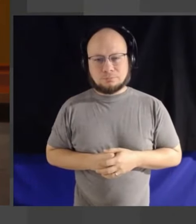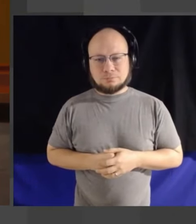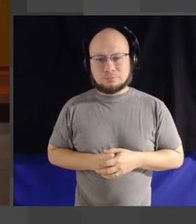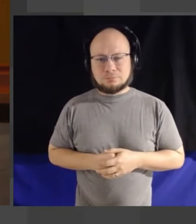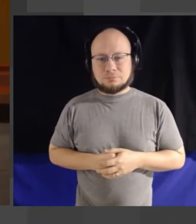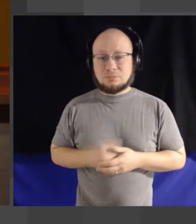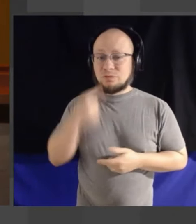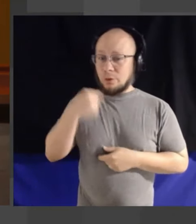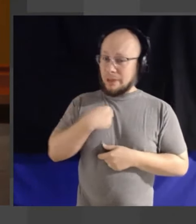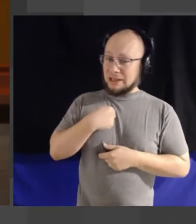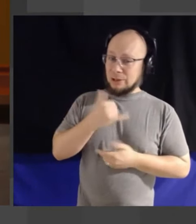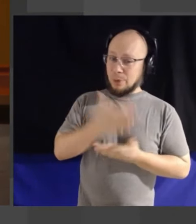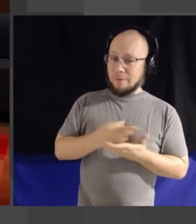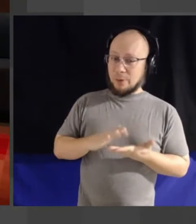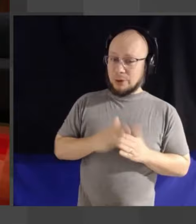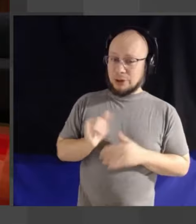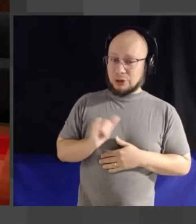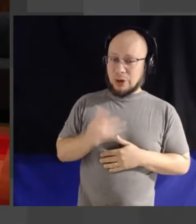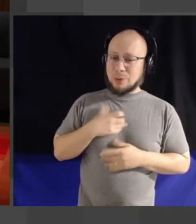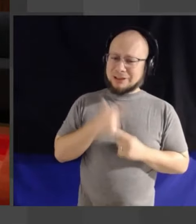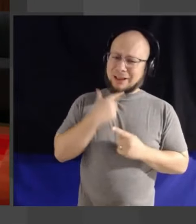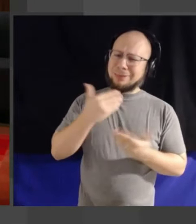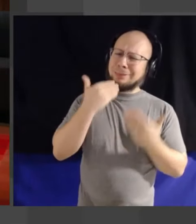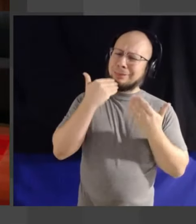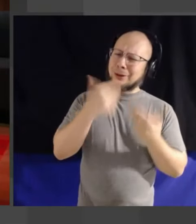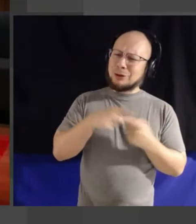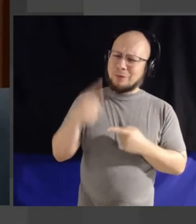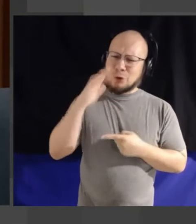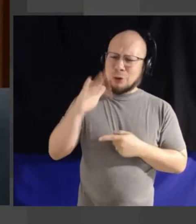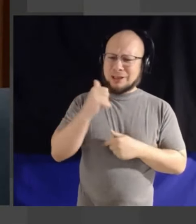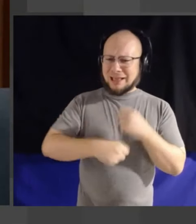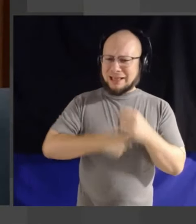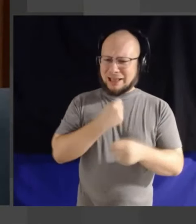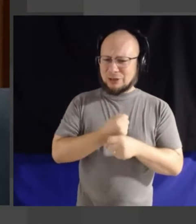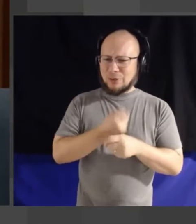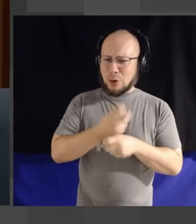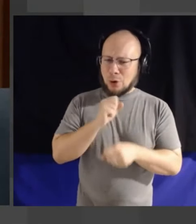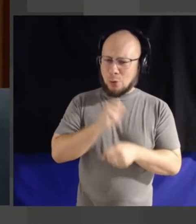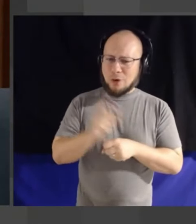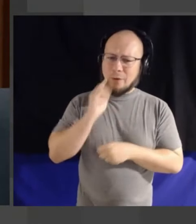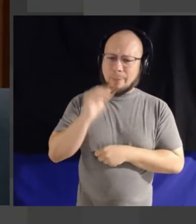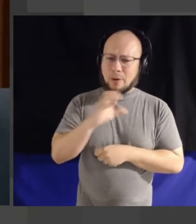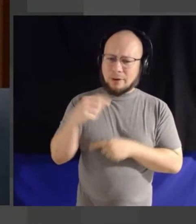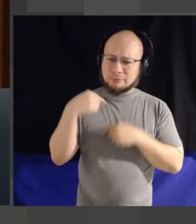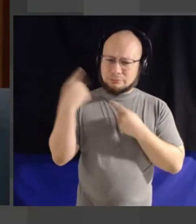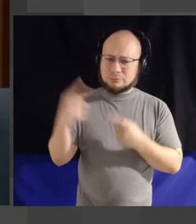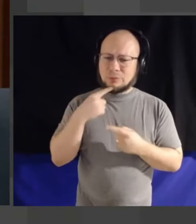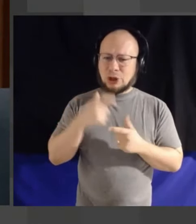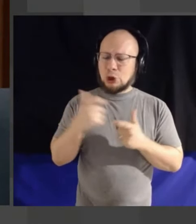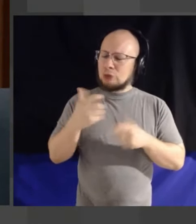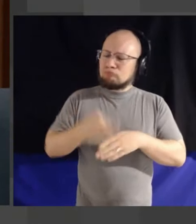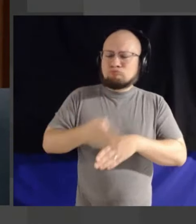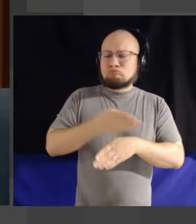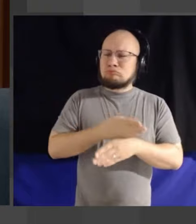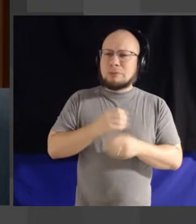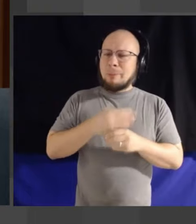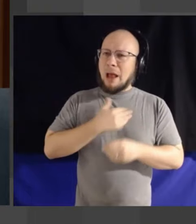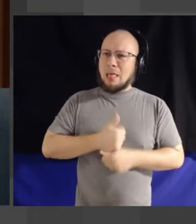YEAH. ABSOLUTELY AND FROM MYSELF AS PART OF THE COMMUNITY I JUST WANT TO SAY THANK YOU FOR THE 10 YEARS AND ALL THAT YOU'VE DONE